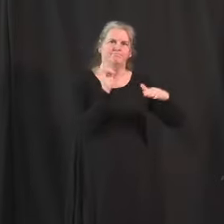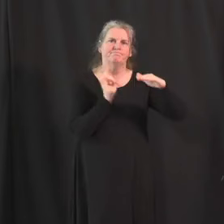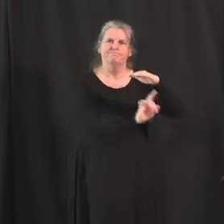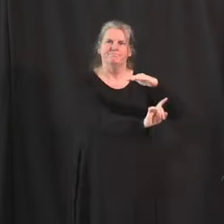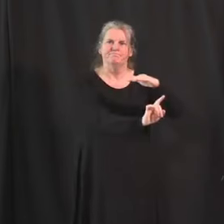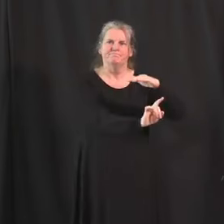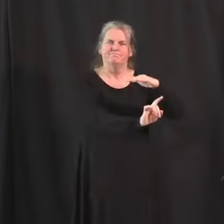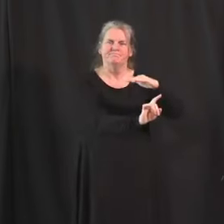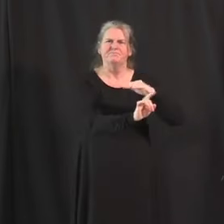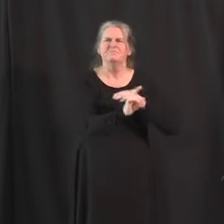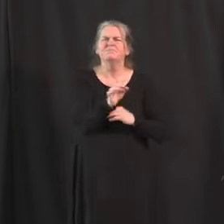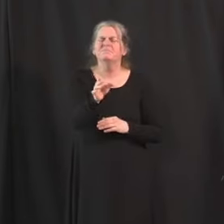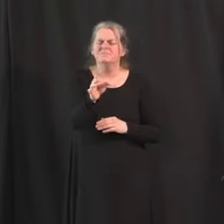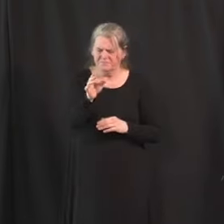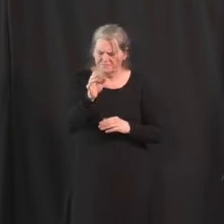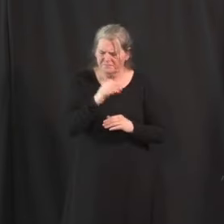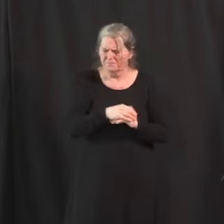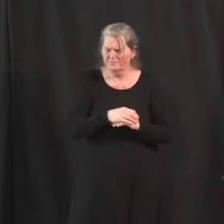BIT OF THAT IN FRENCH. [ Speaking in French,